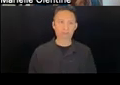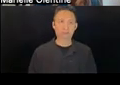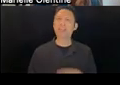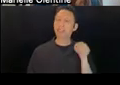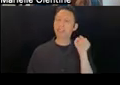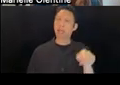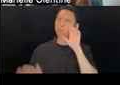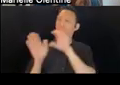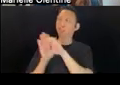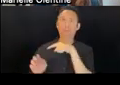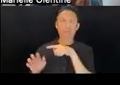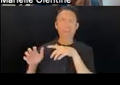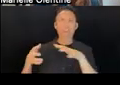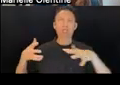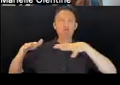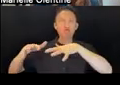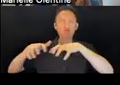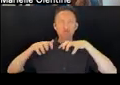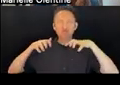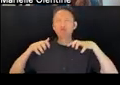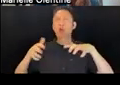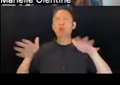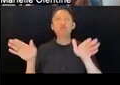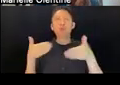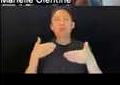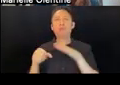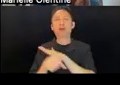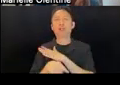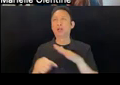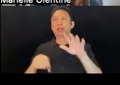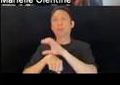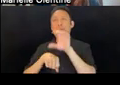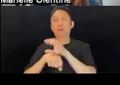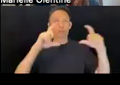really asking the question of, you know, what matters to you? If you know at the beginning you want to get